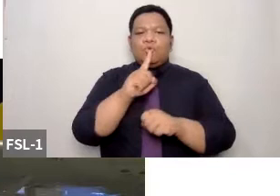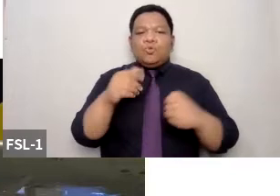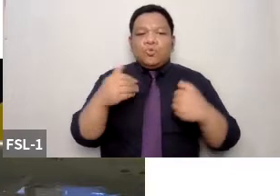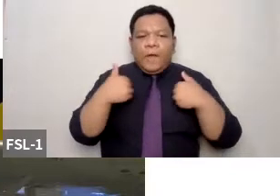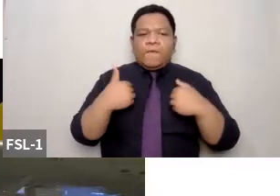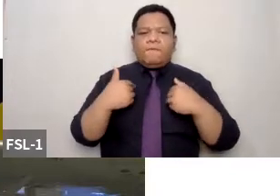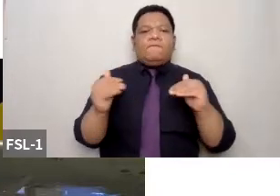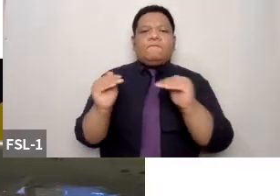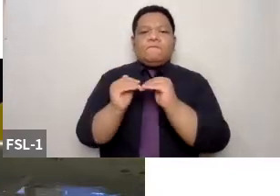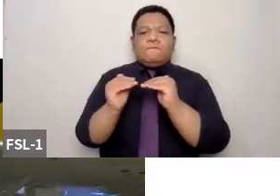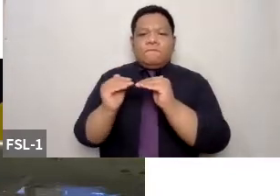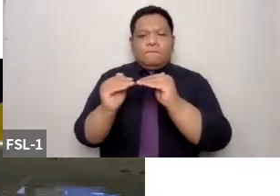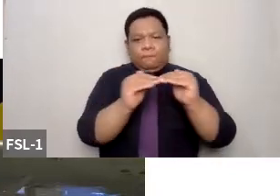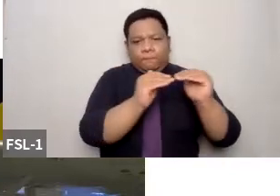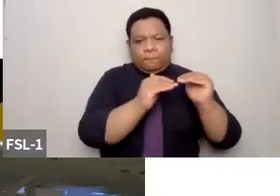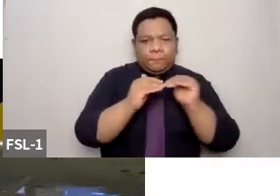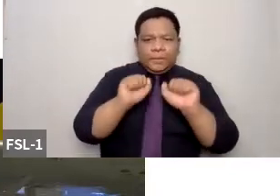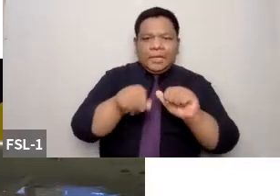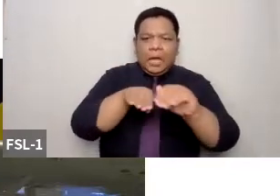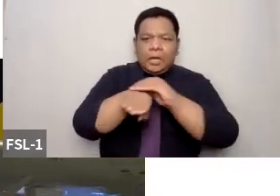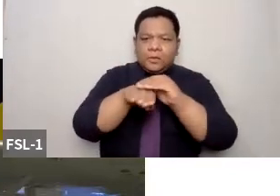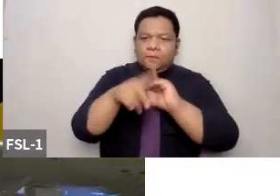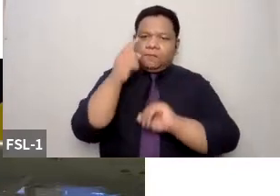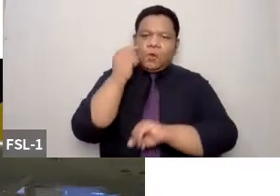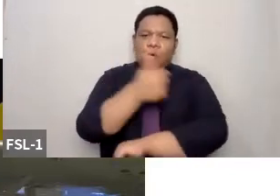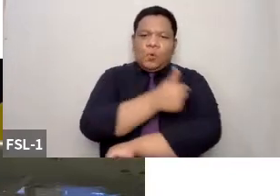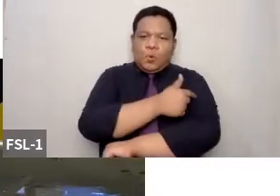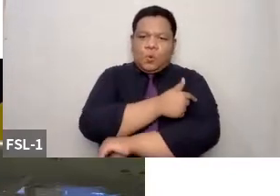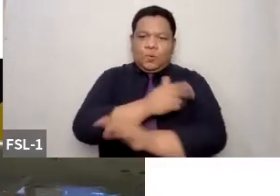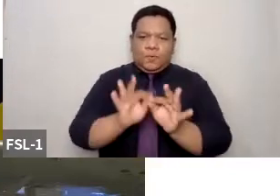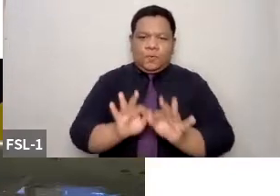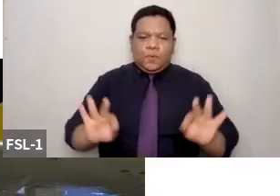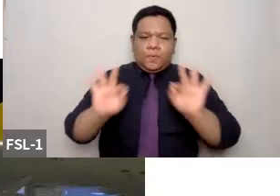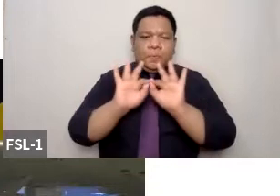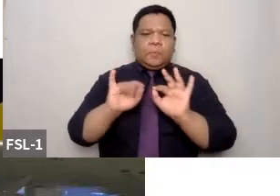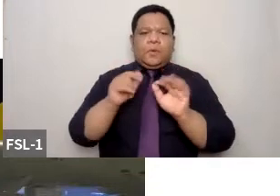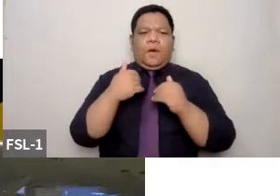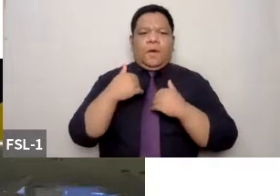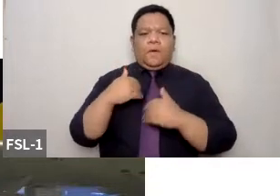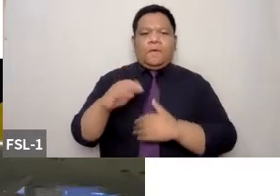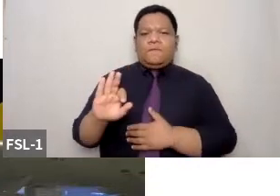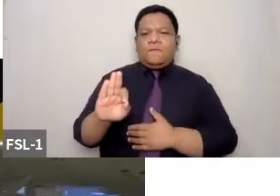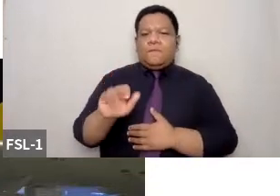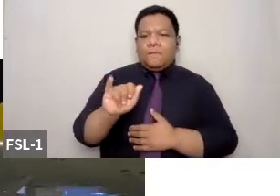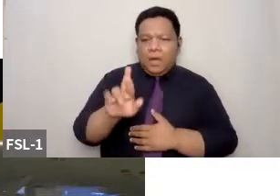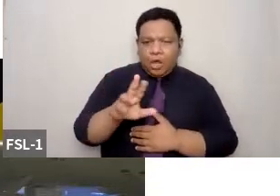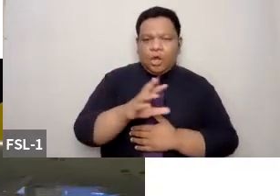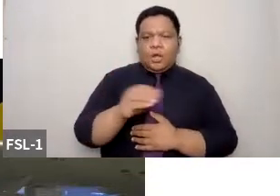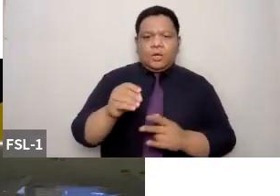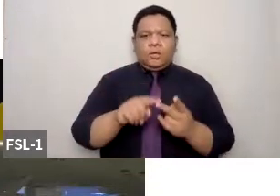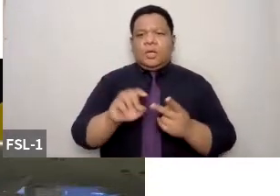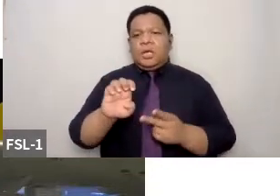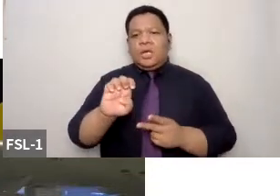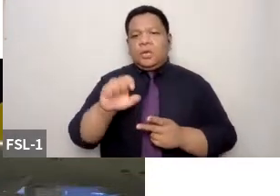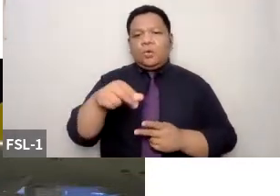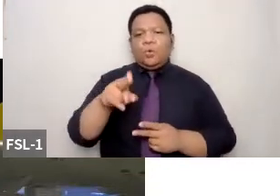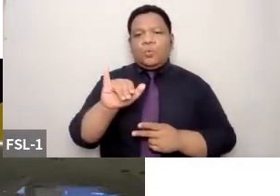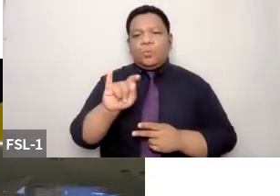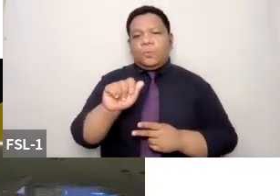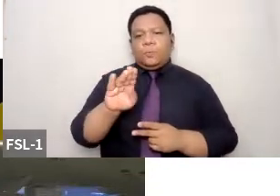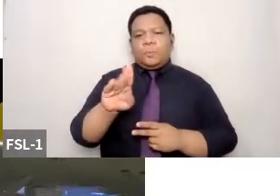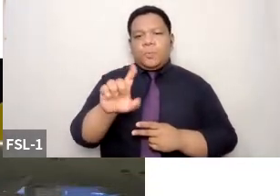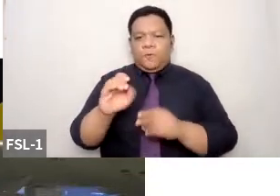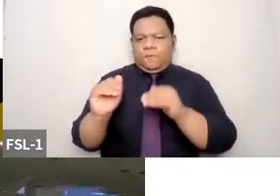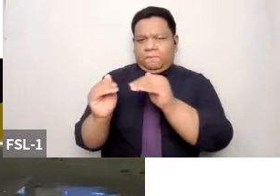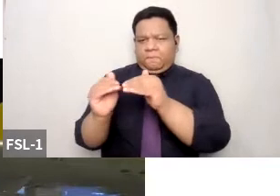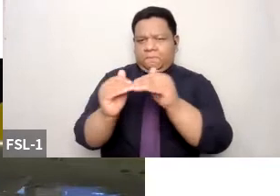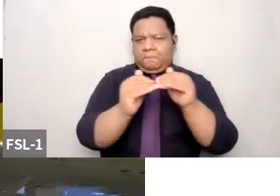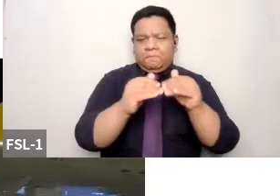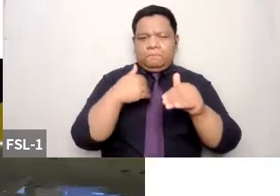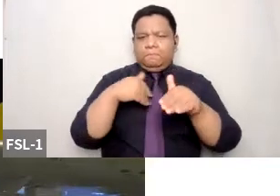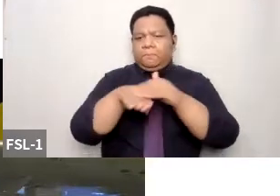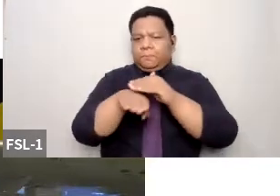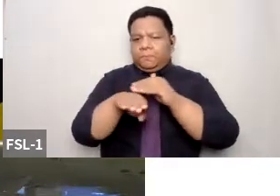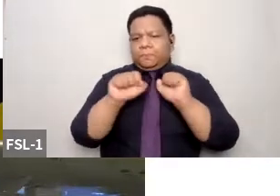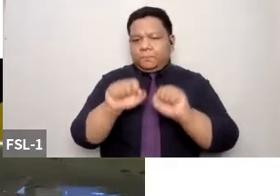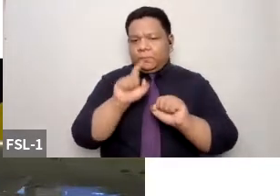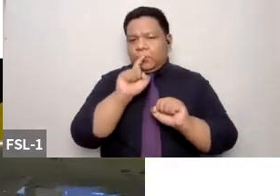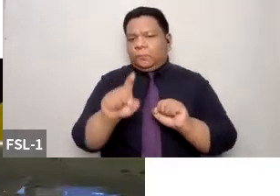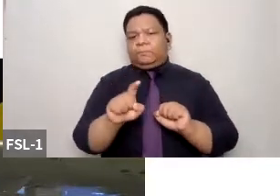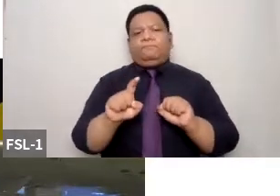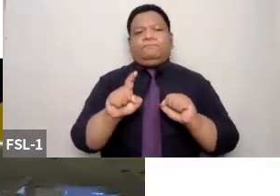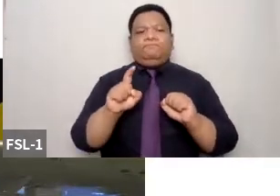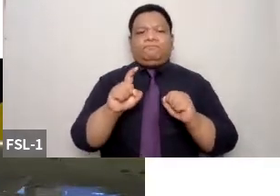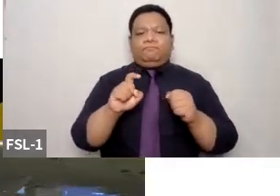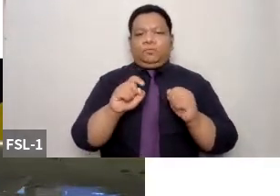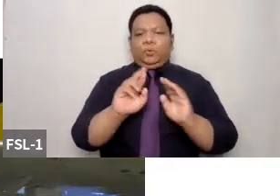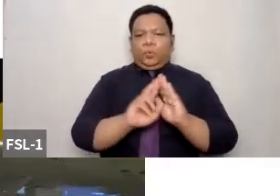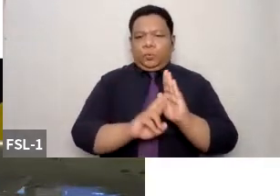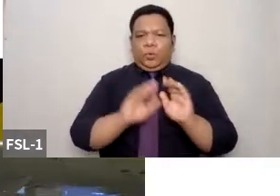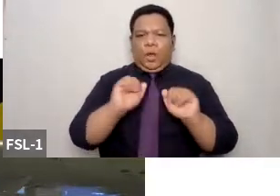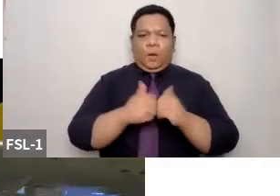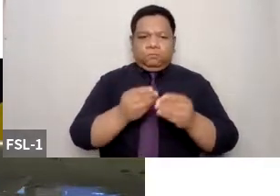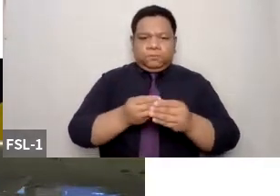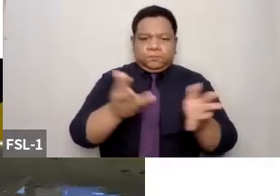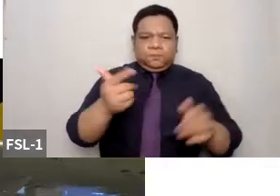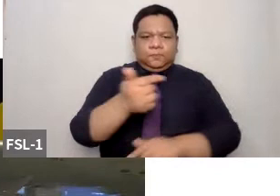So an important part of Covax are the words fair and equitable access because this is one of the guiding principles of having the vaccines reach different people in different countries.